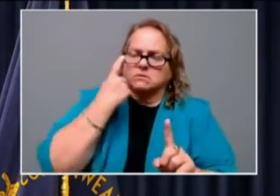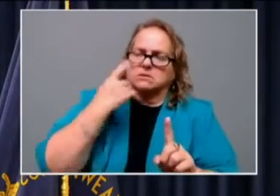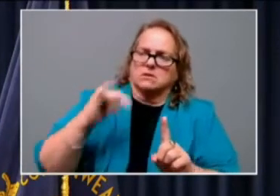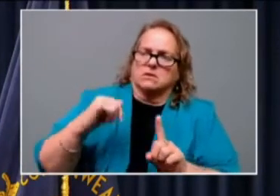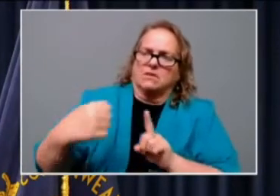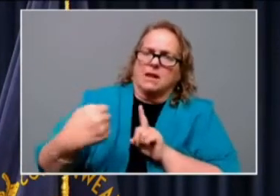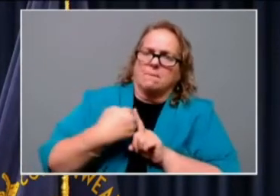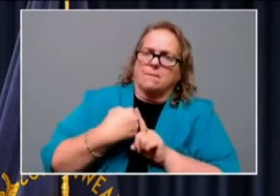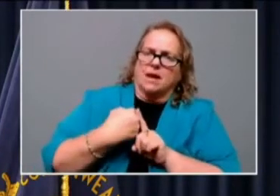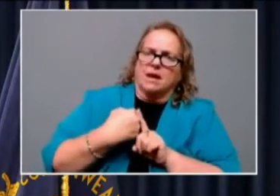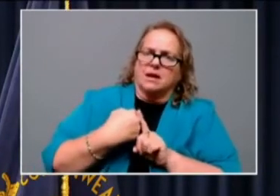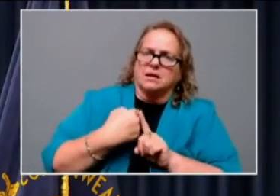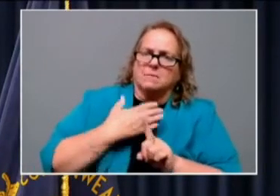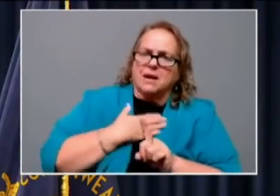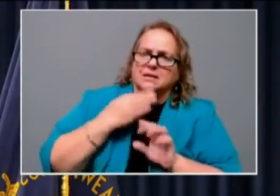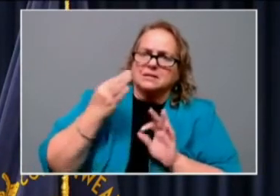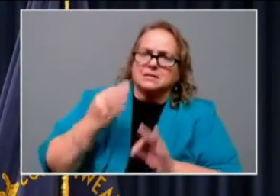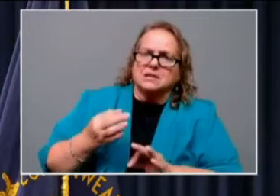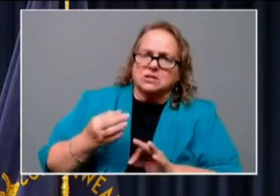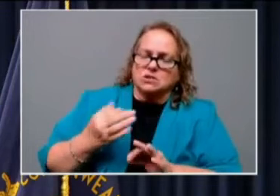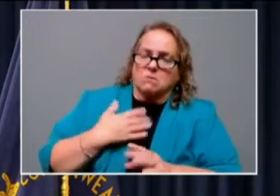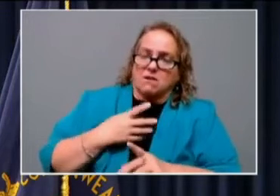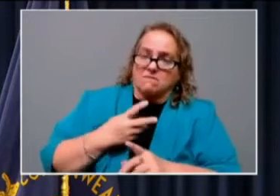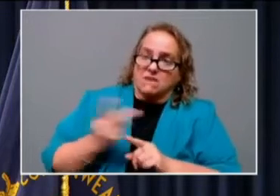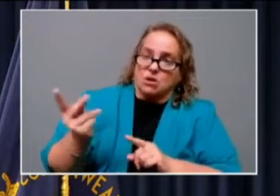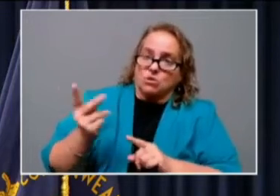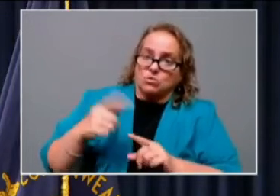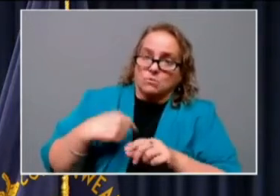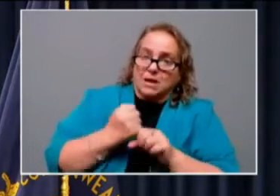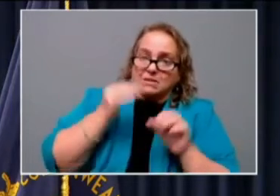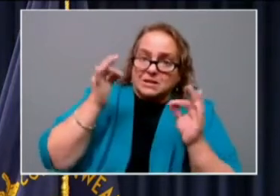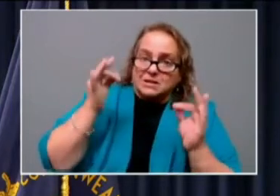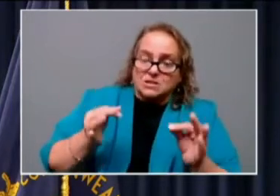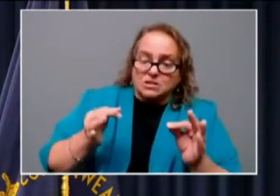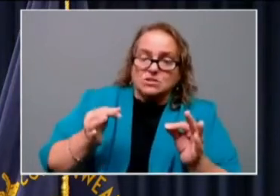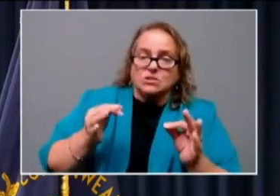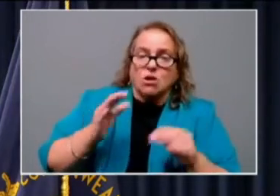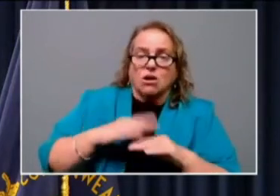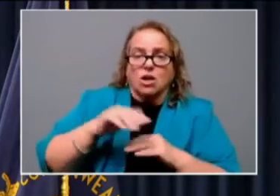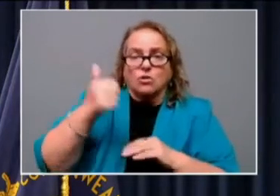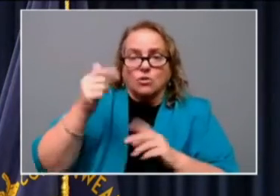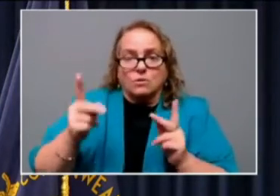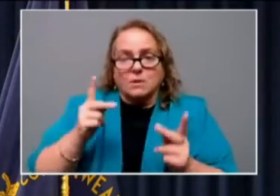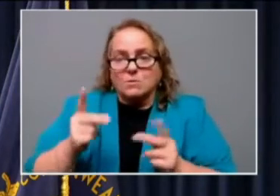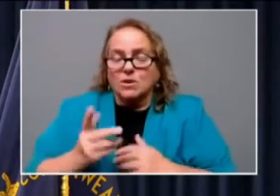or failure to make the decision has on other people. I mean if your